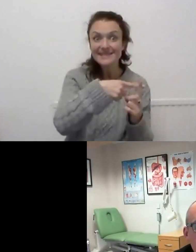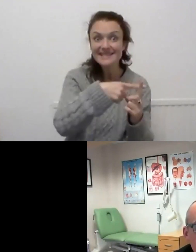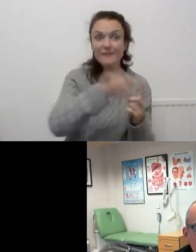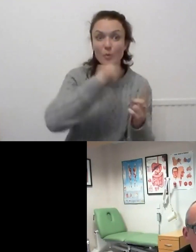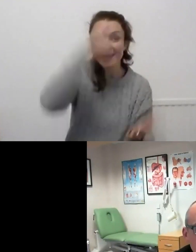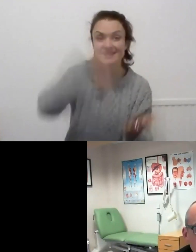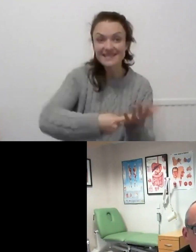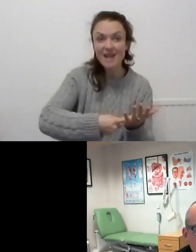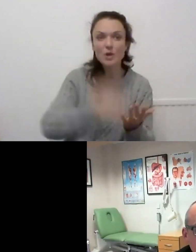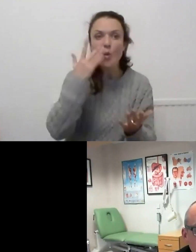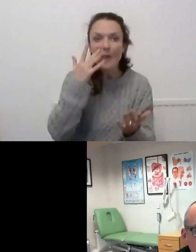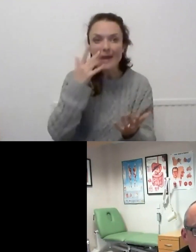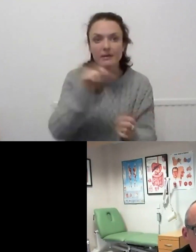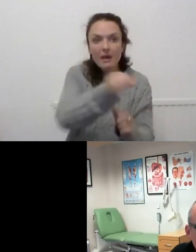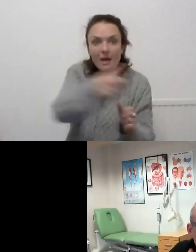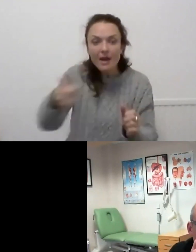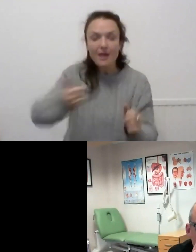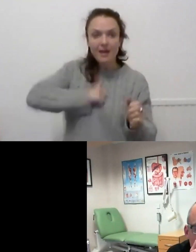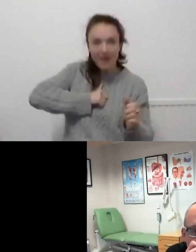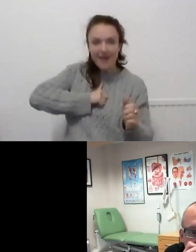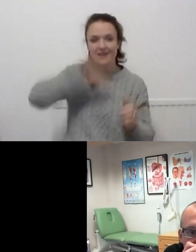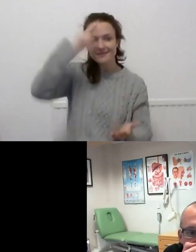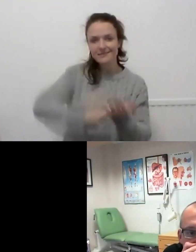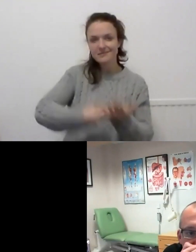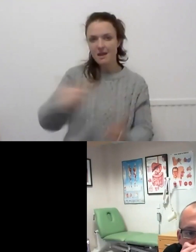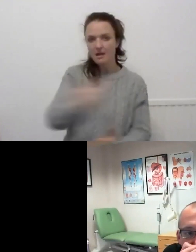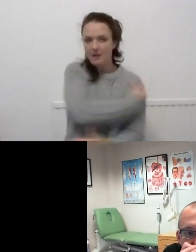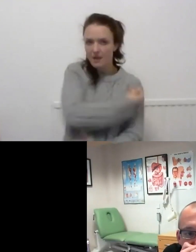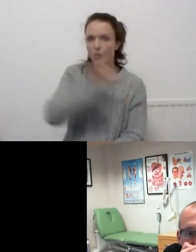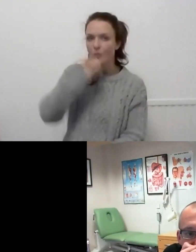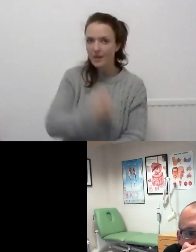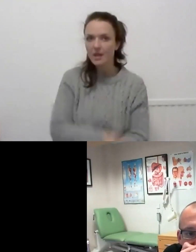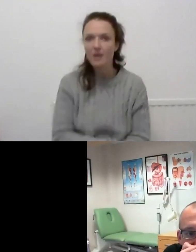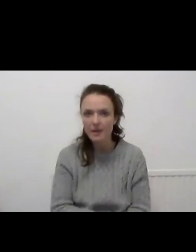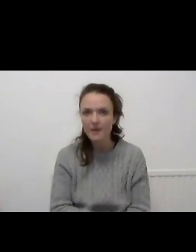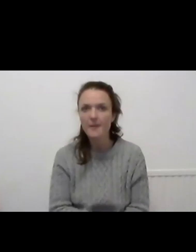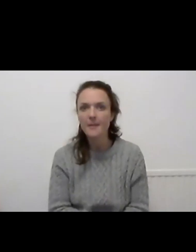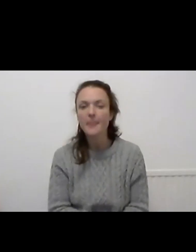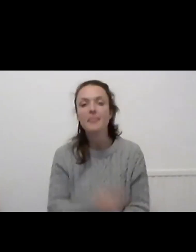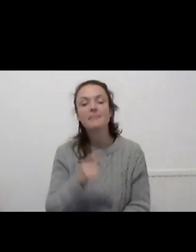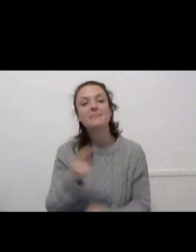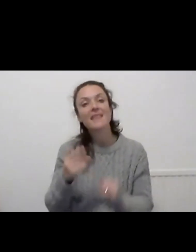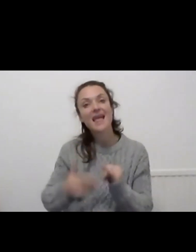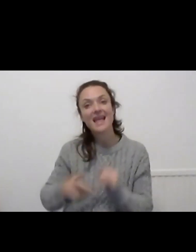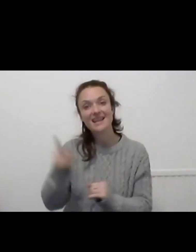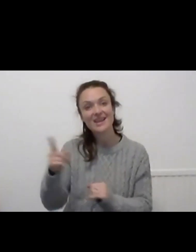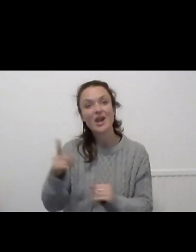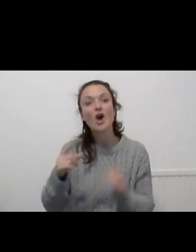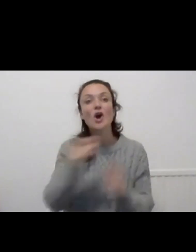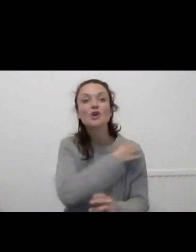me today. Thank you very much, Dr. Clifford. And last but not least, Dr. Lazarus, your last word.